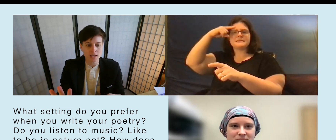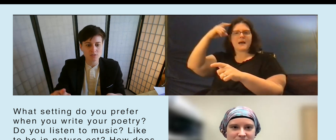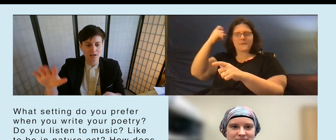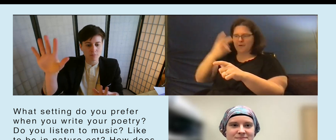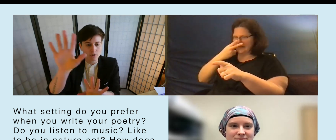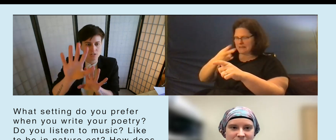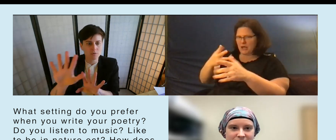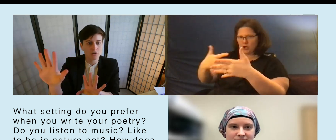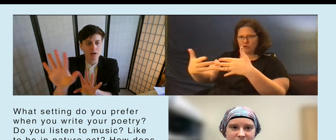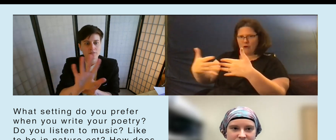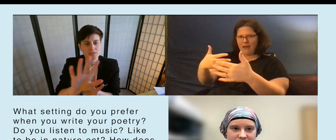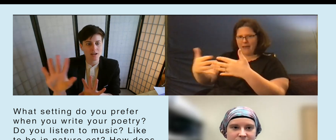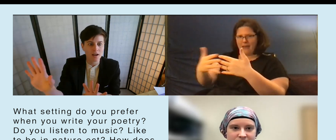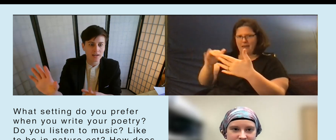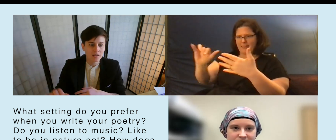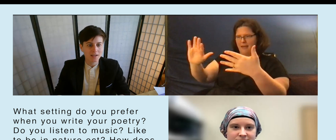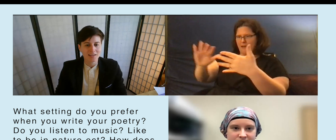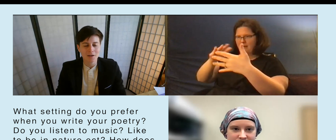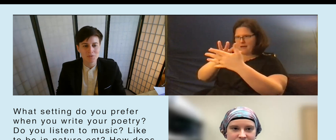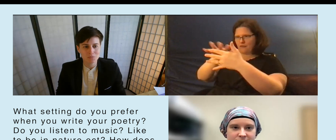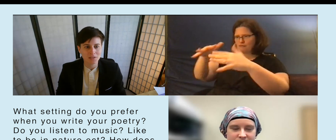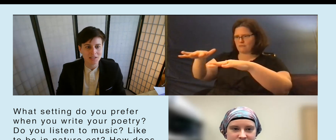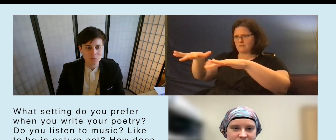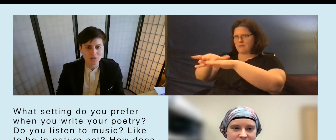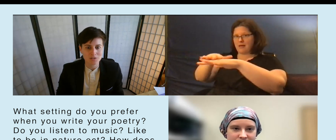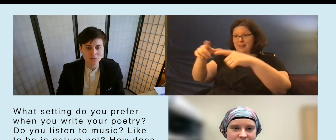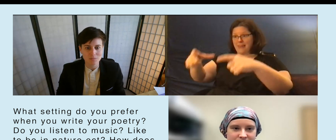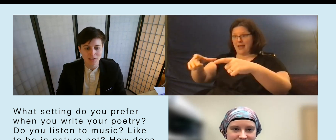the lake was kind of merging with the gray of the sky and that was really inspirational to